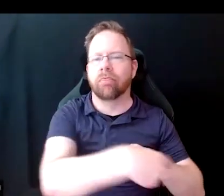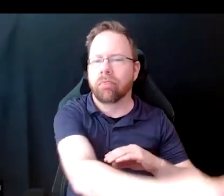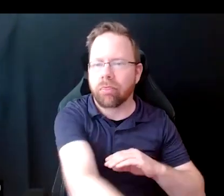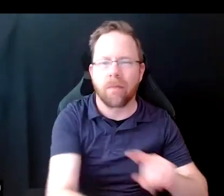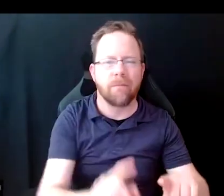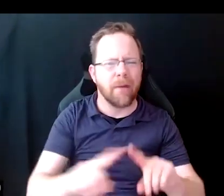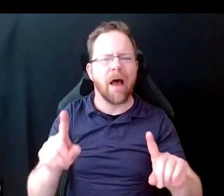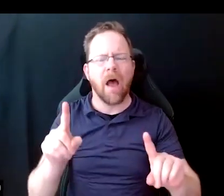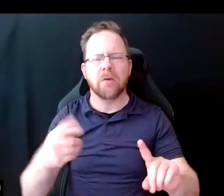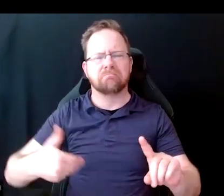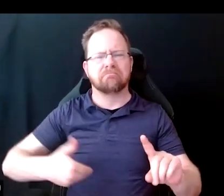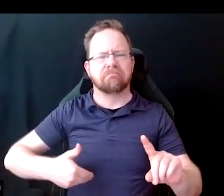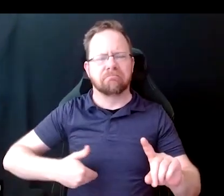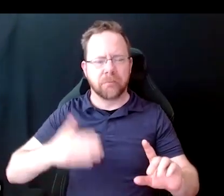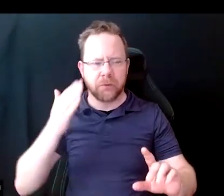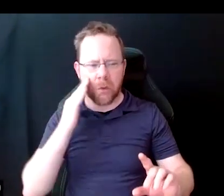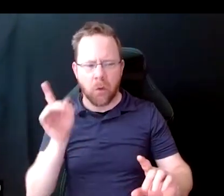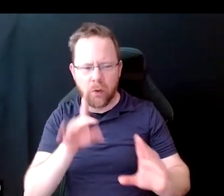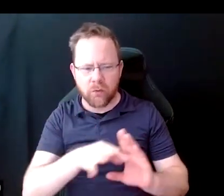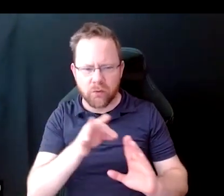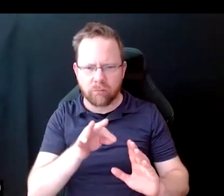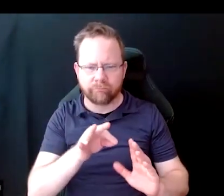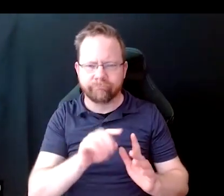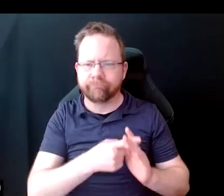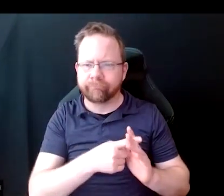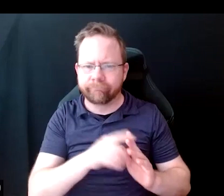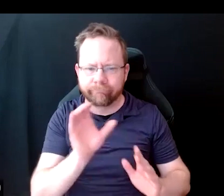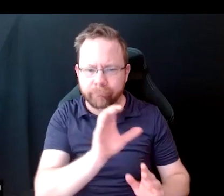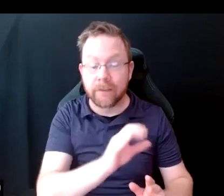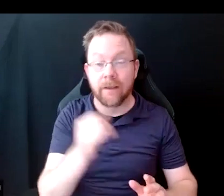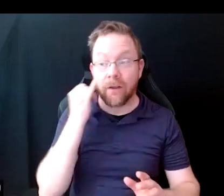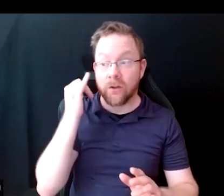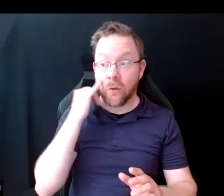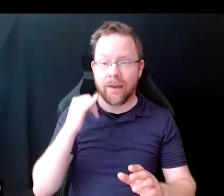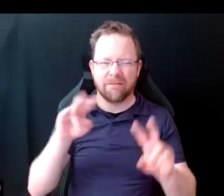but you have a good way, a good idea of where to start. If you "drop" an object in zero gravity